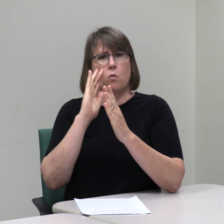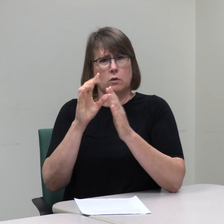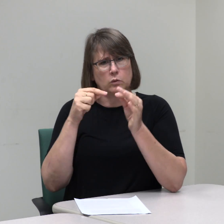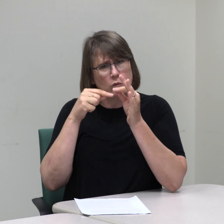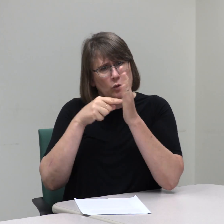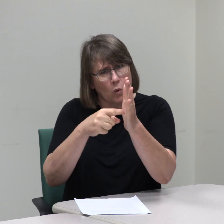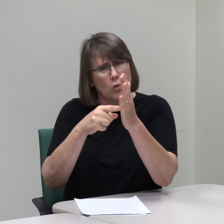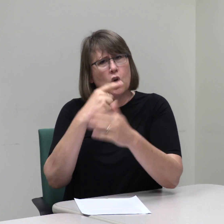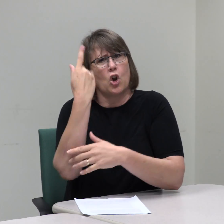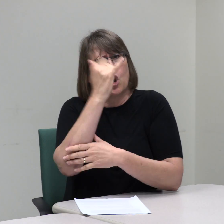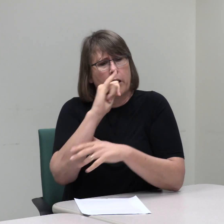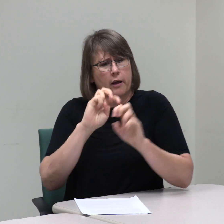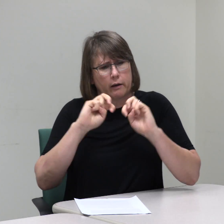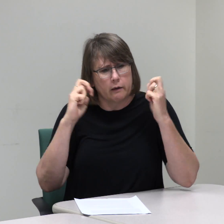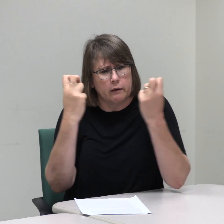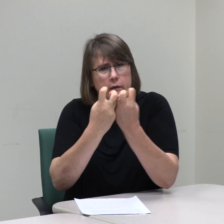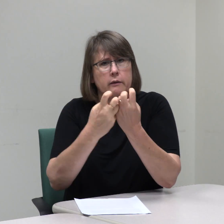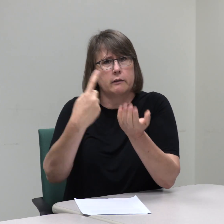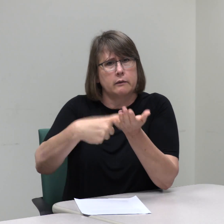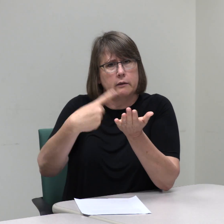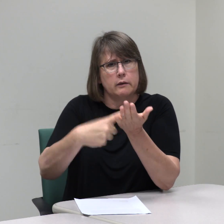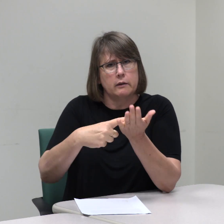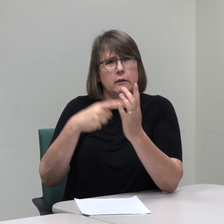The video will show an IEP team